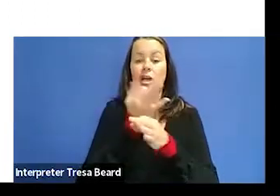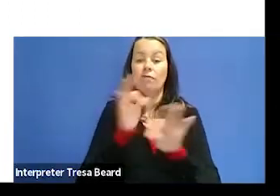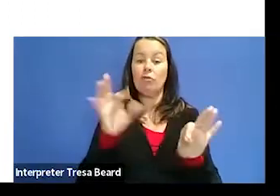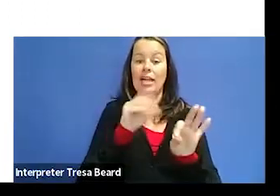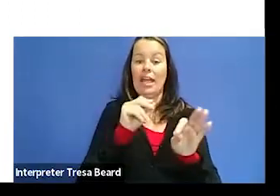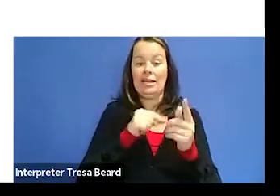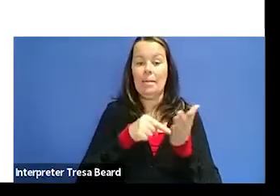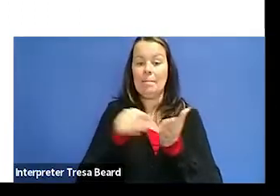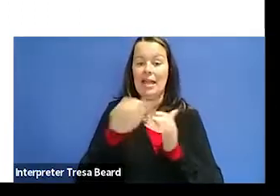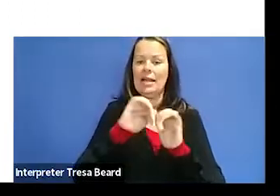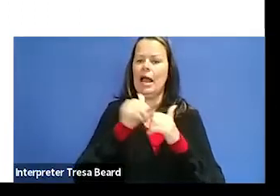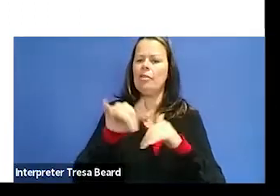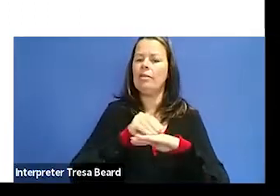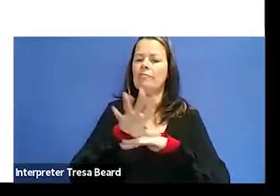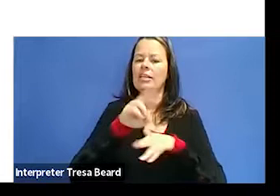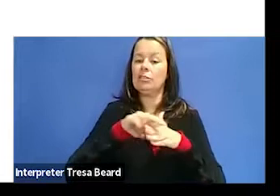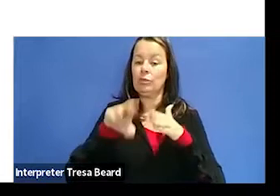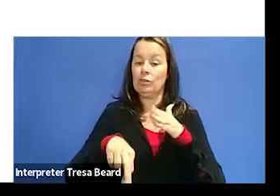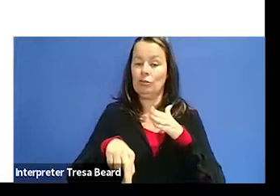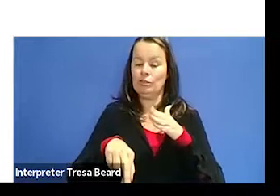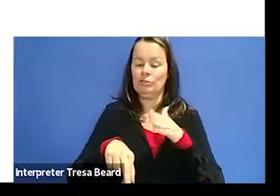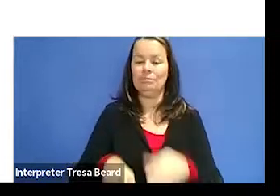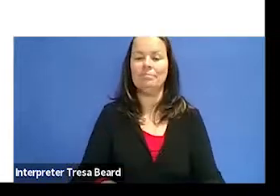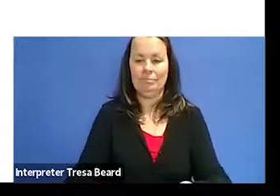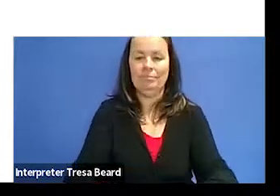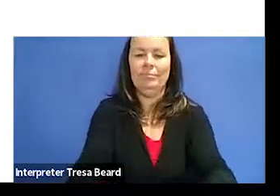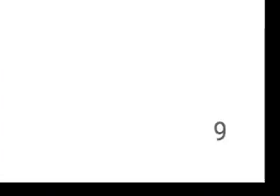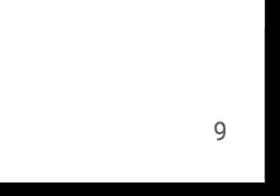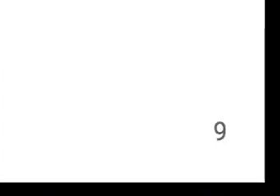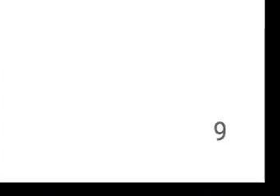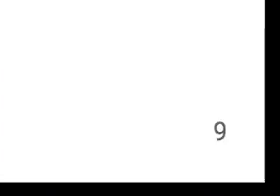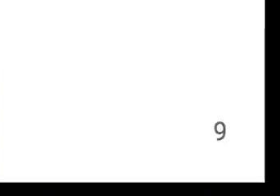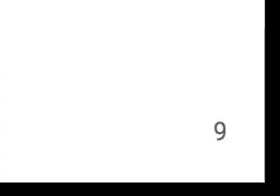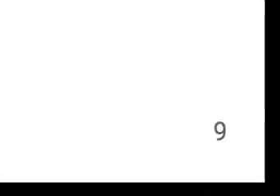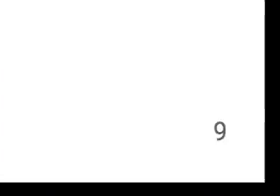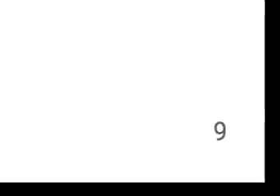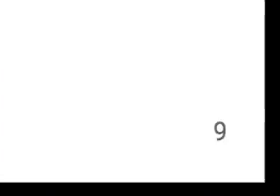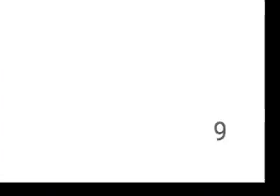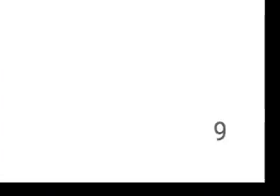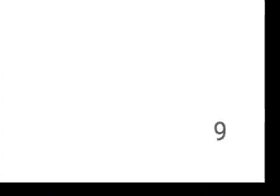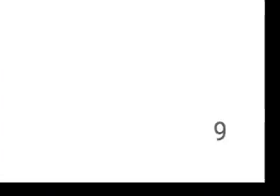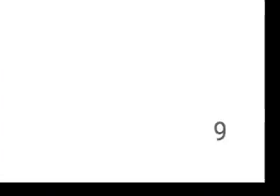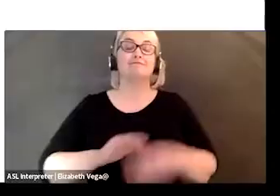Dennis Lembree: A little surprised about the discrepancy here.